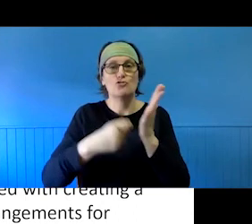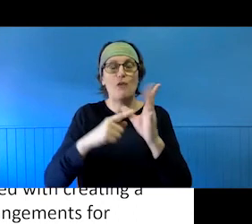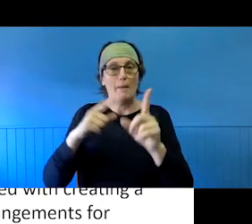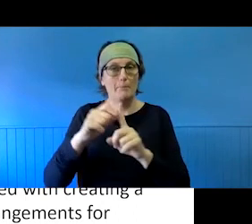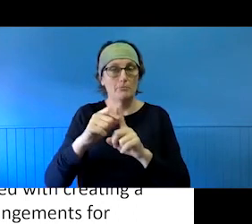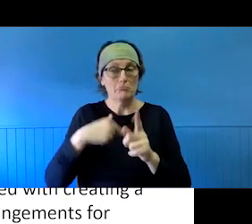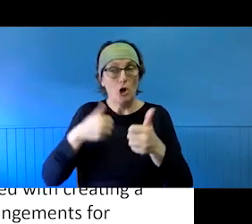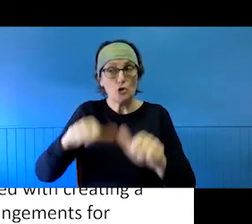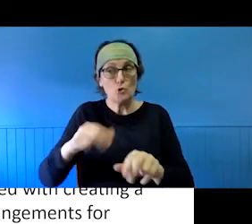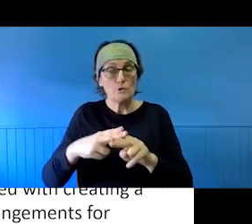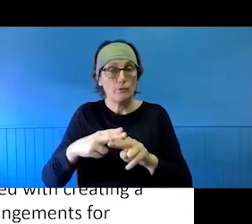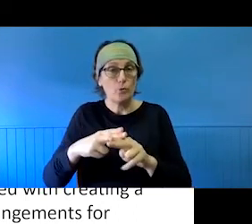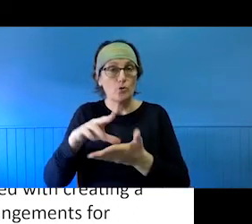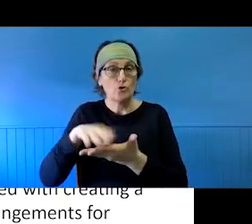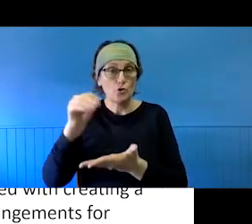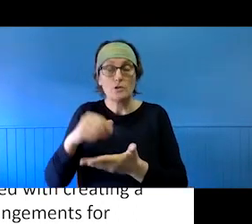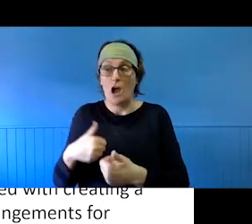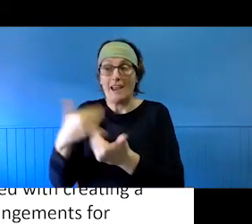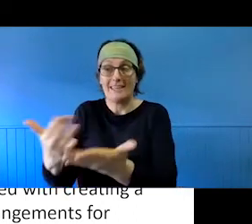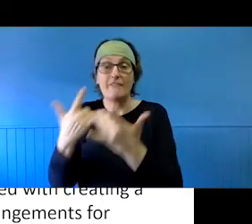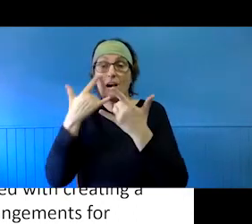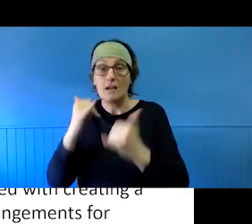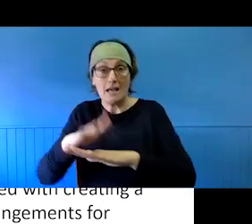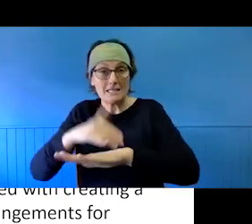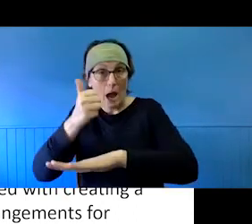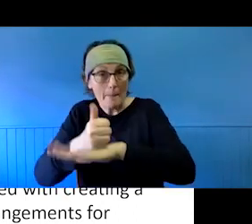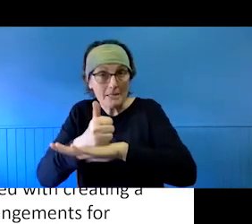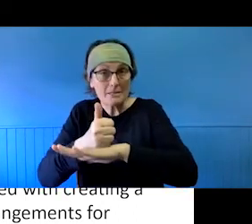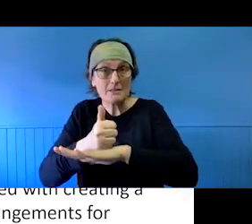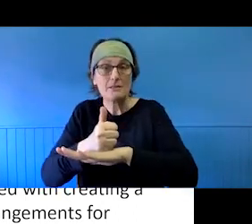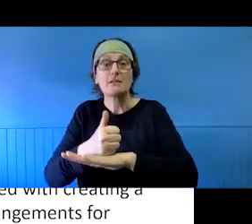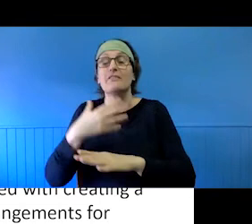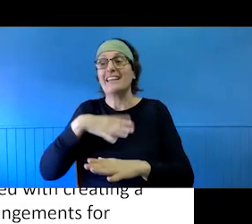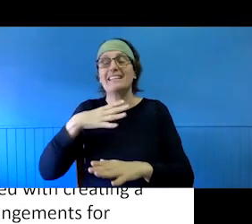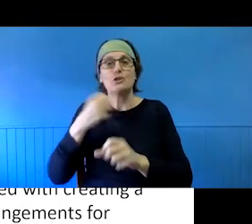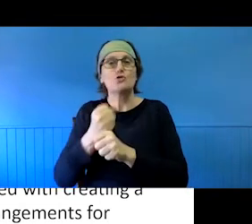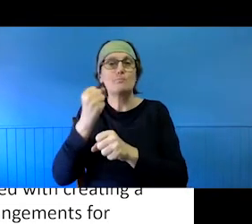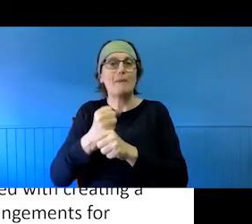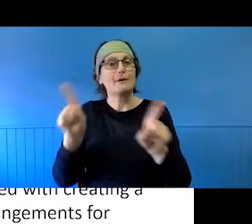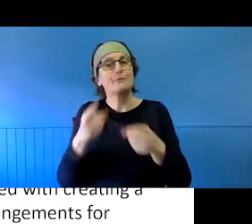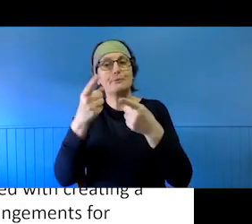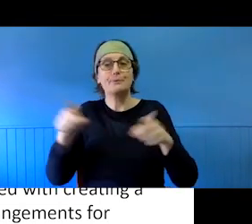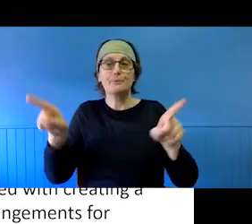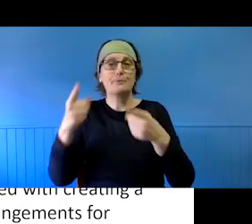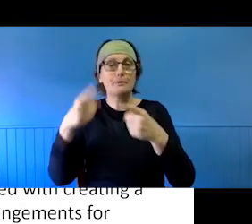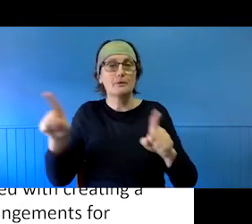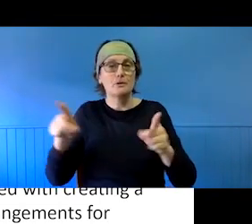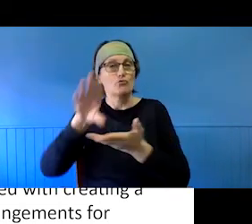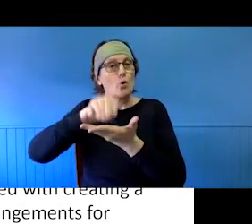I gave them the assignment that they were tasked with creating a record or a recording of an ensemble arrangement for their final assessment.